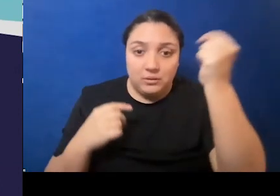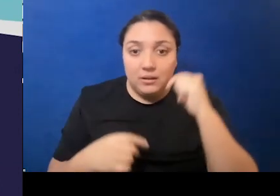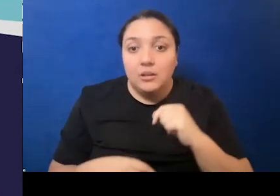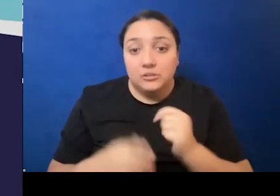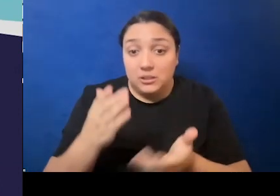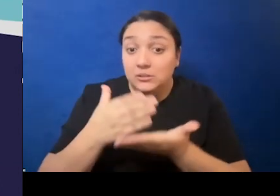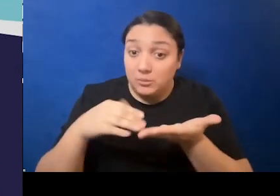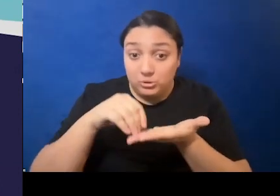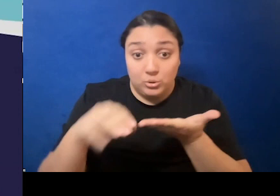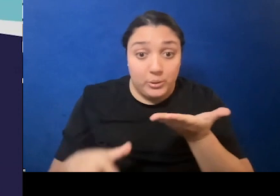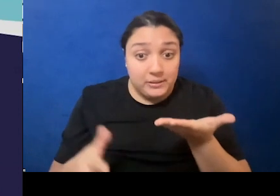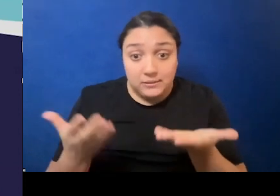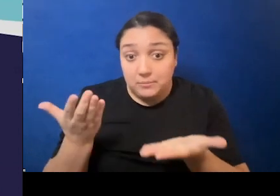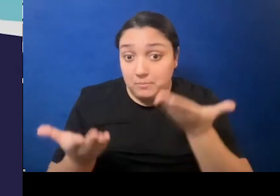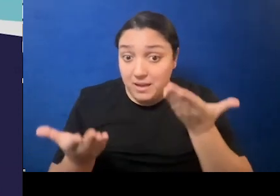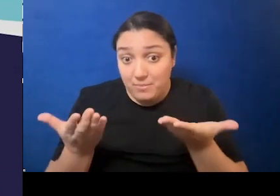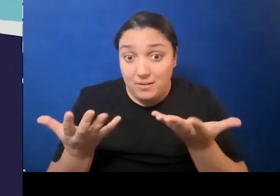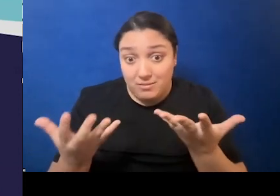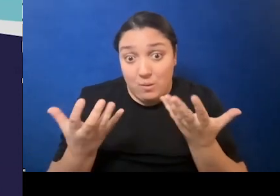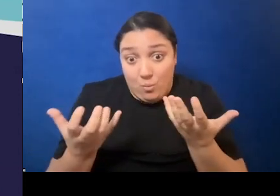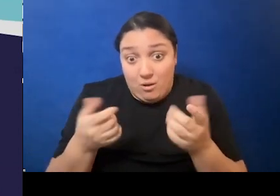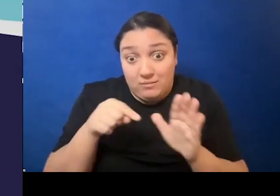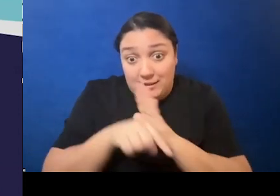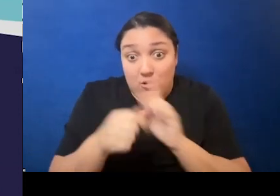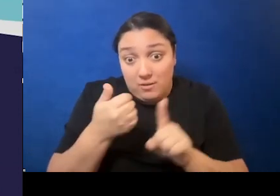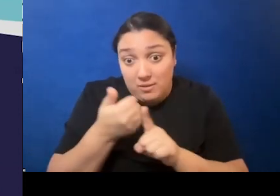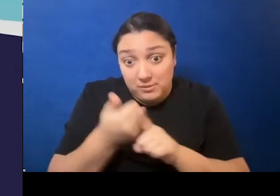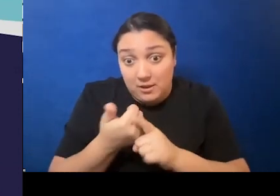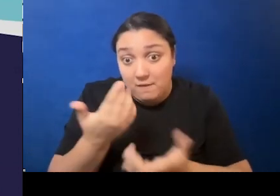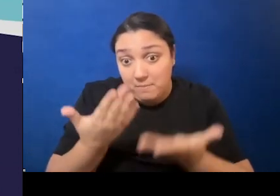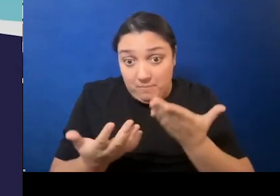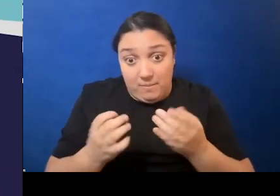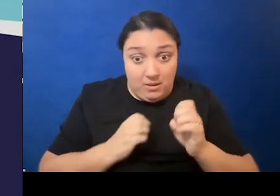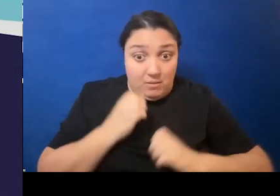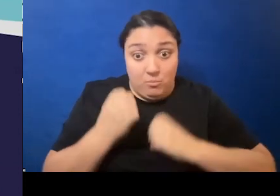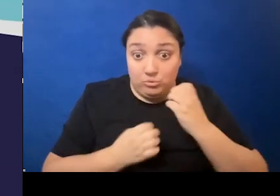WHO MAY BE SUICIDAL, EMOTIONAL